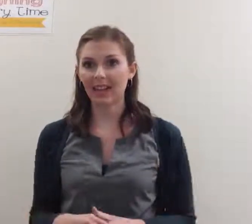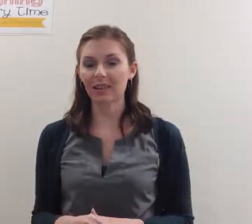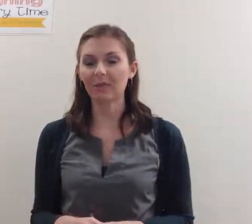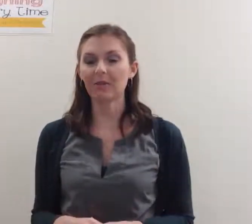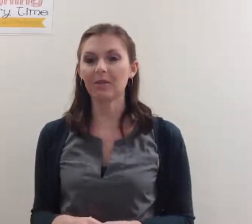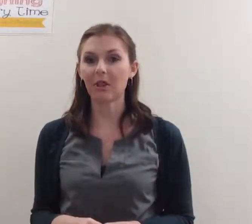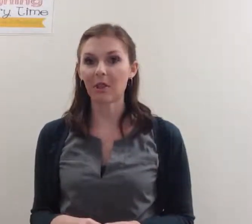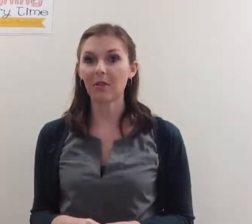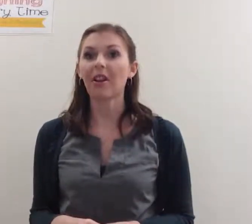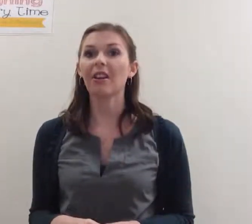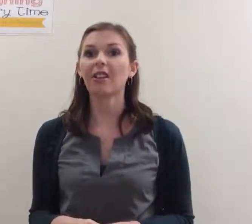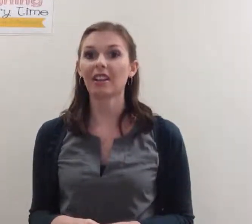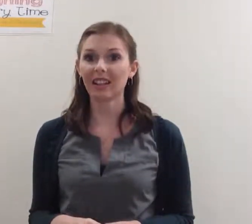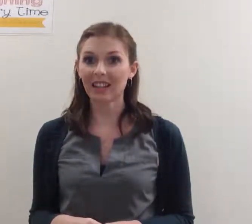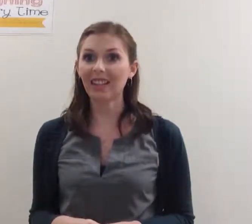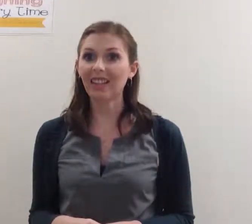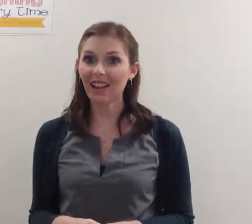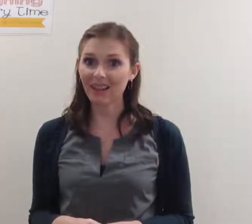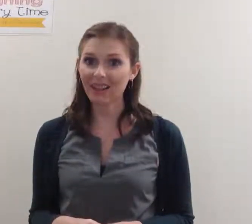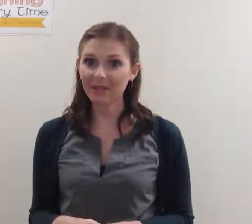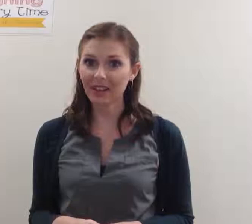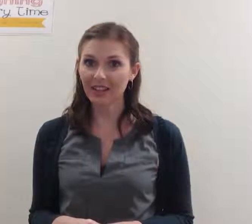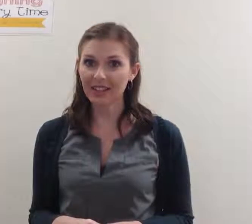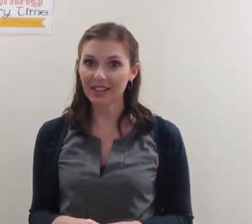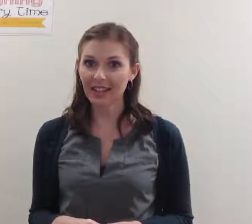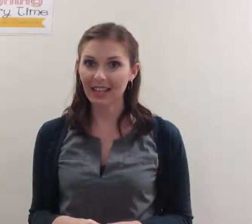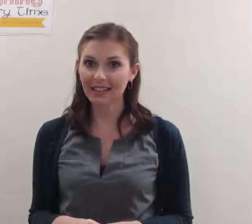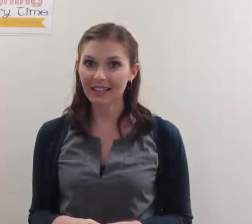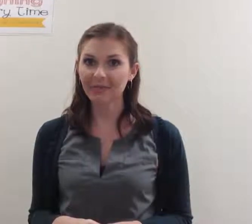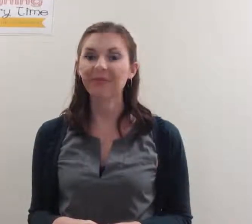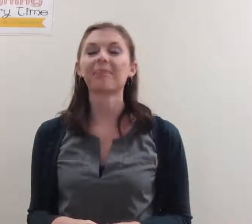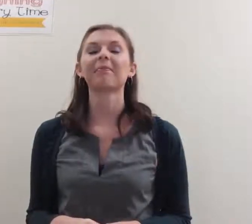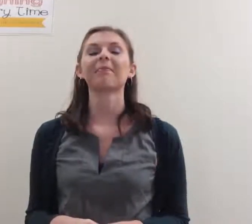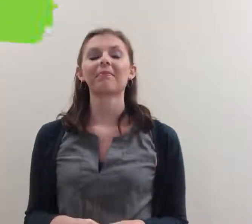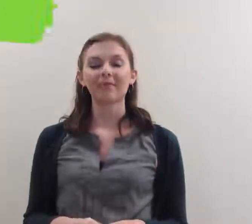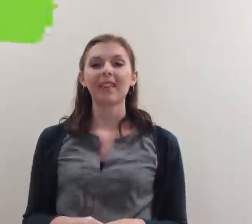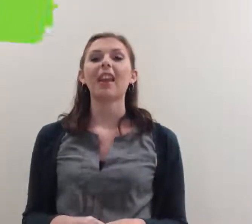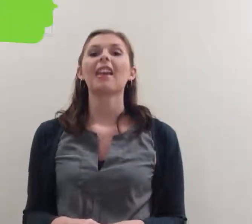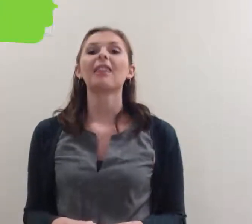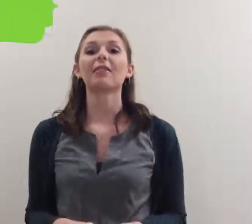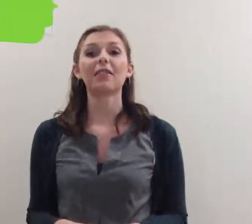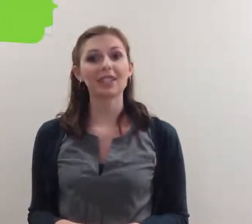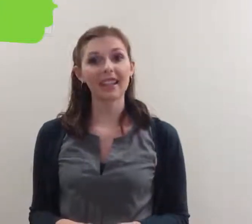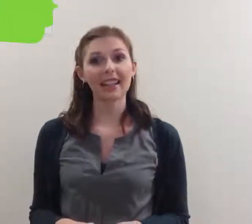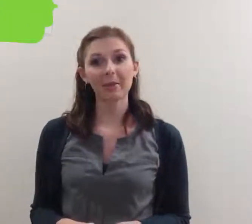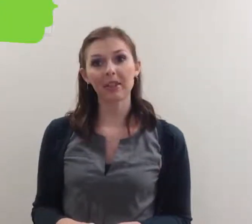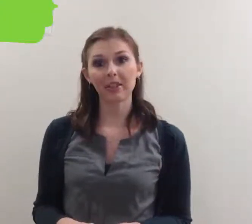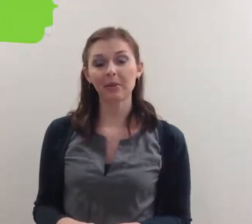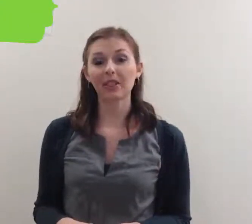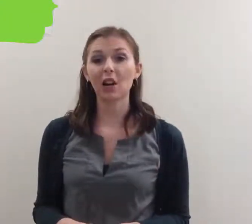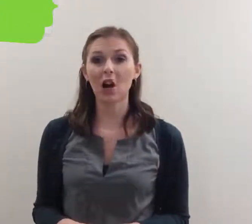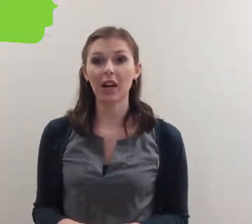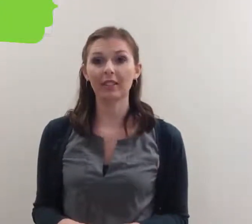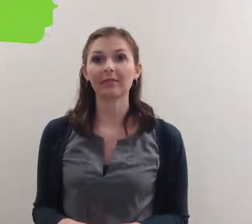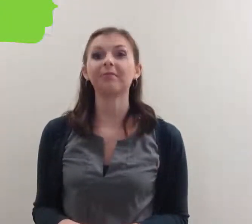mechanical, so you're going to get a lot of use out of these signs. The first sign that we learned was CAR.